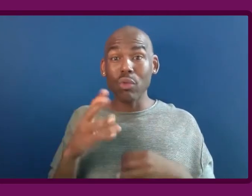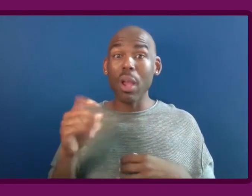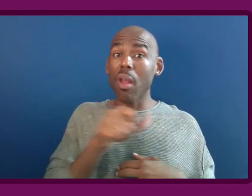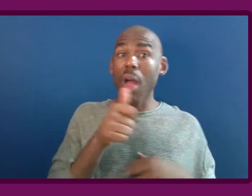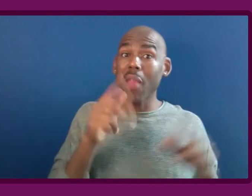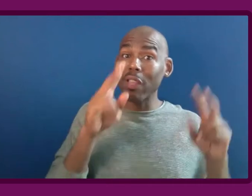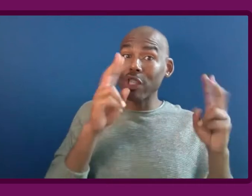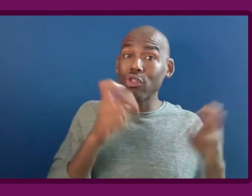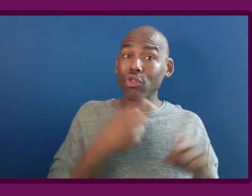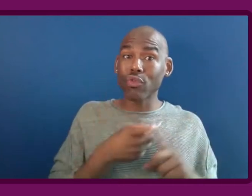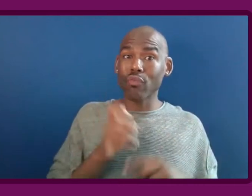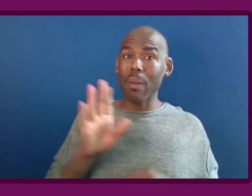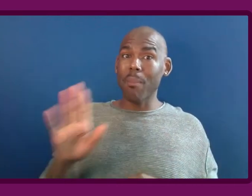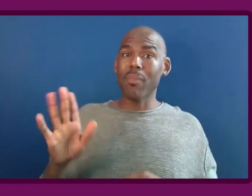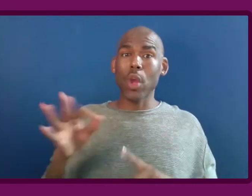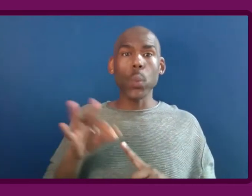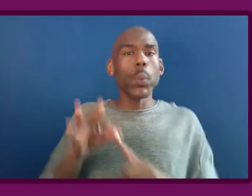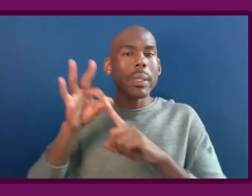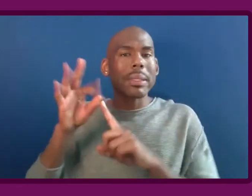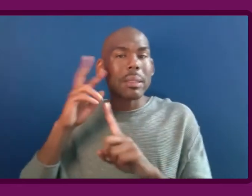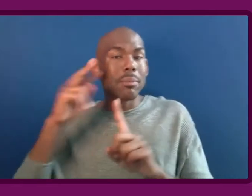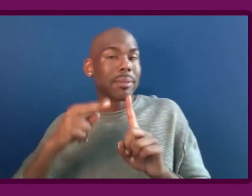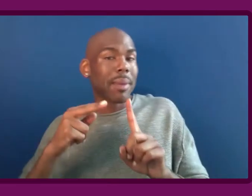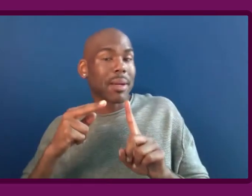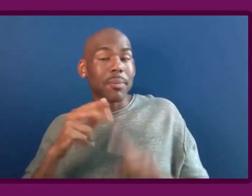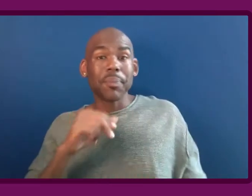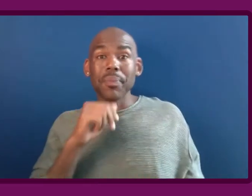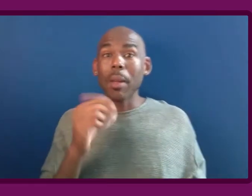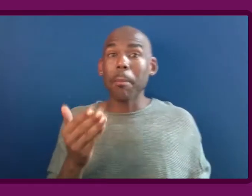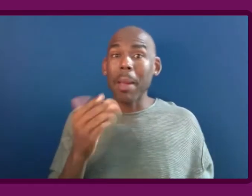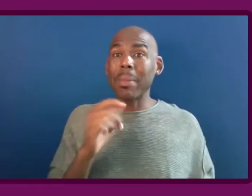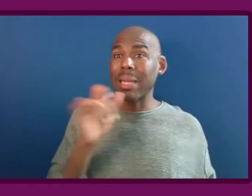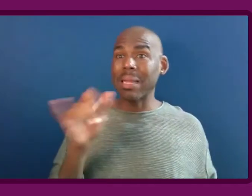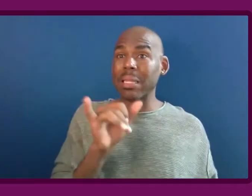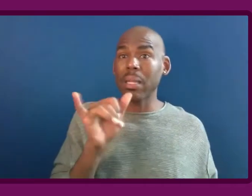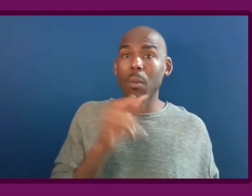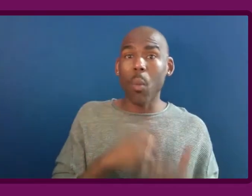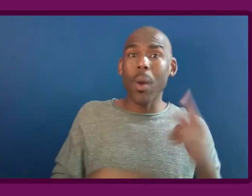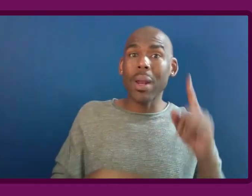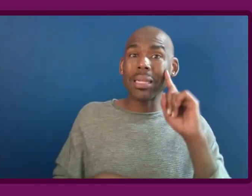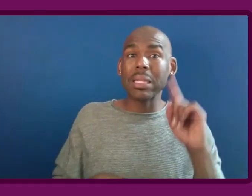from their very own unique perspective. It's not the same as what a deaf person will tell you,